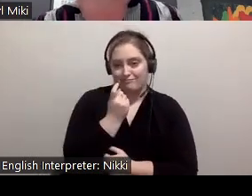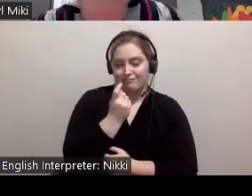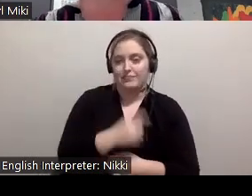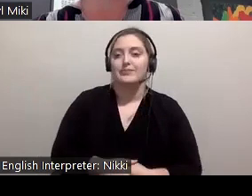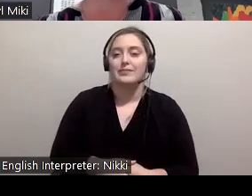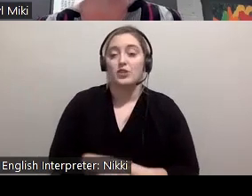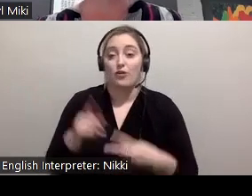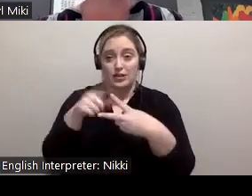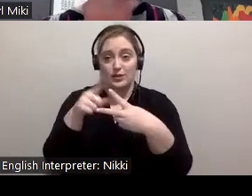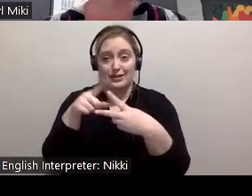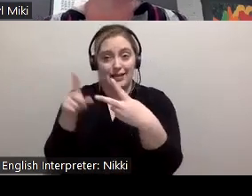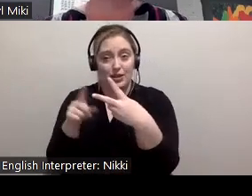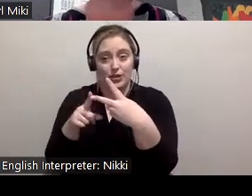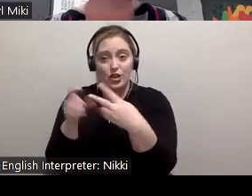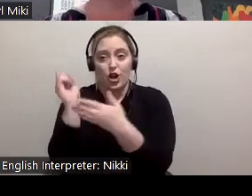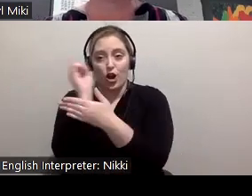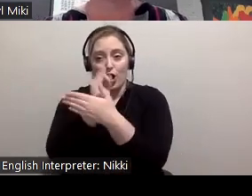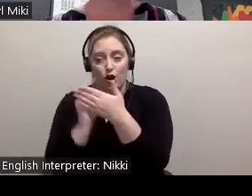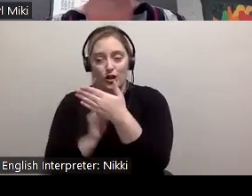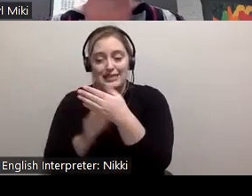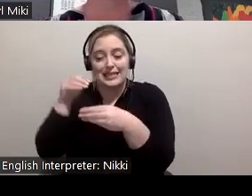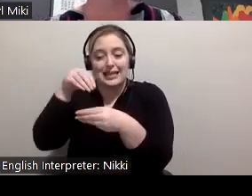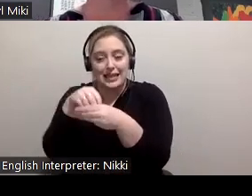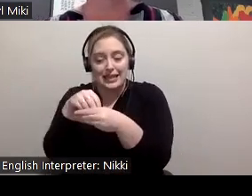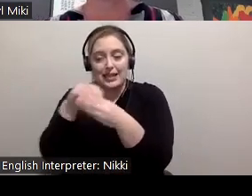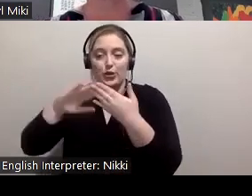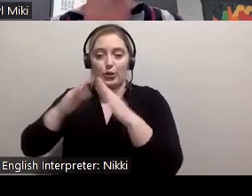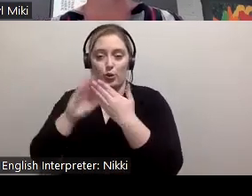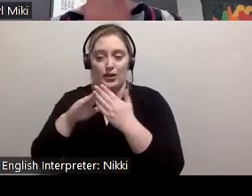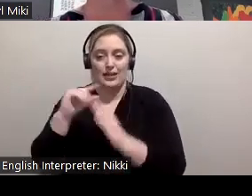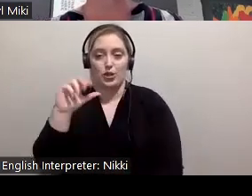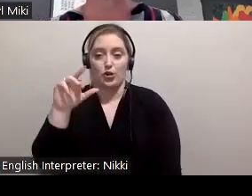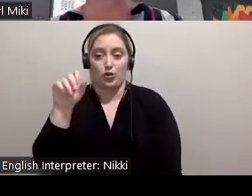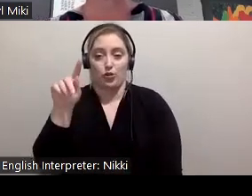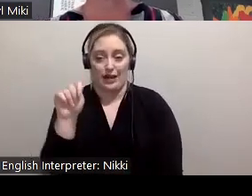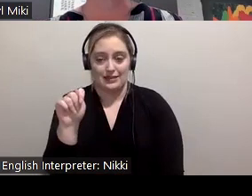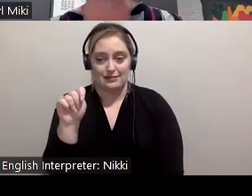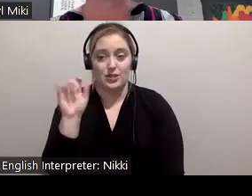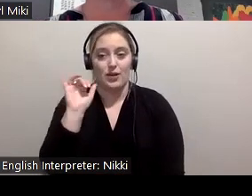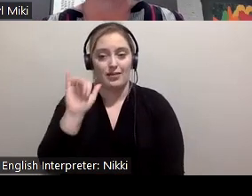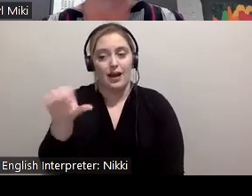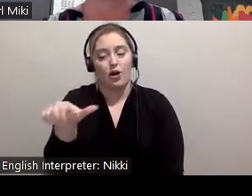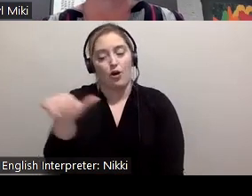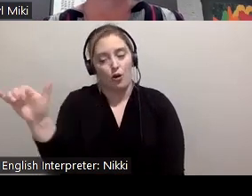grant is the Arts in Community's Grant. So again if